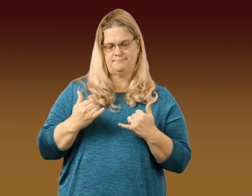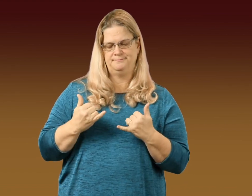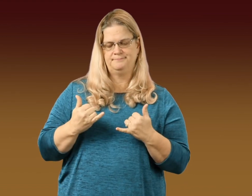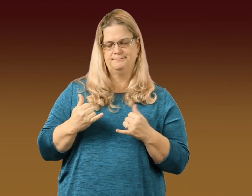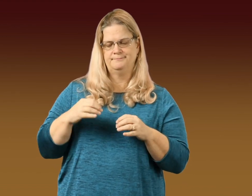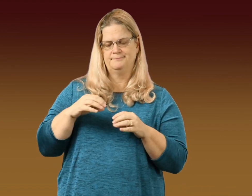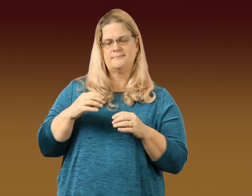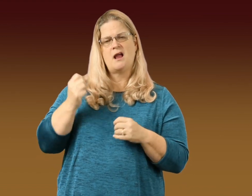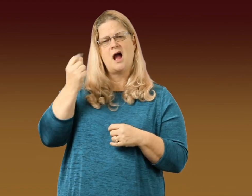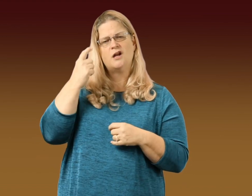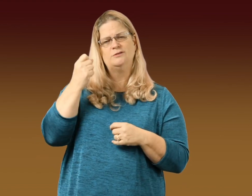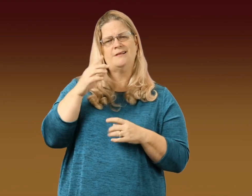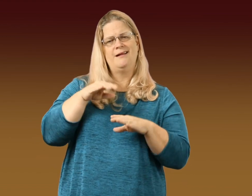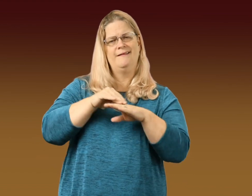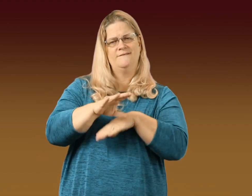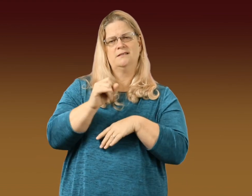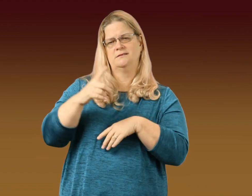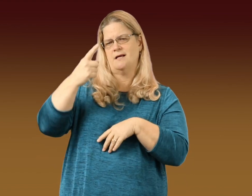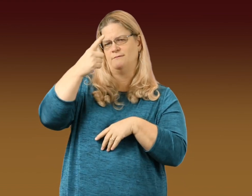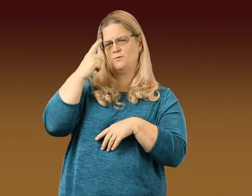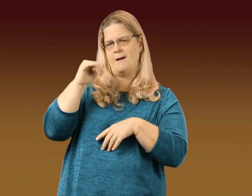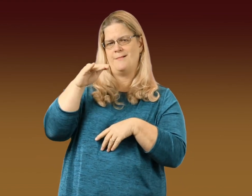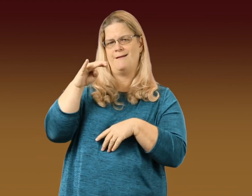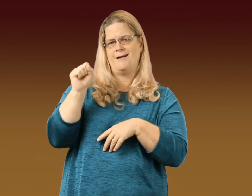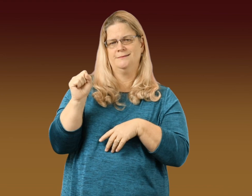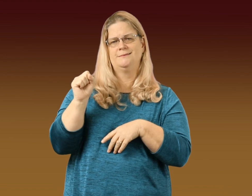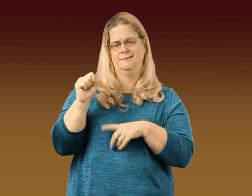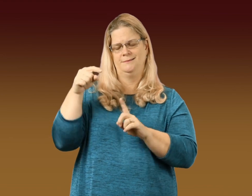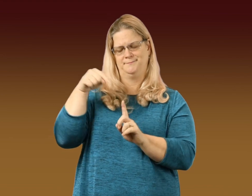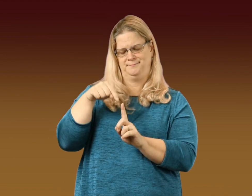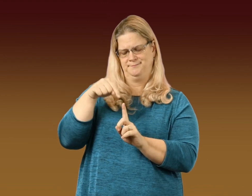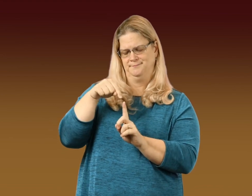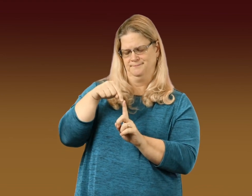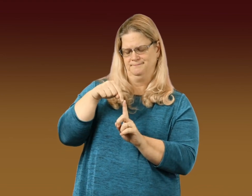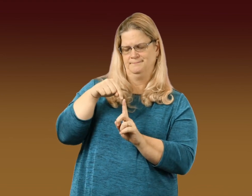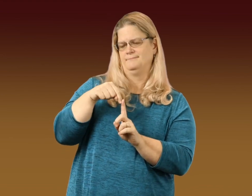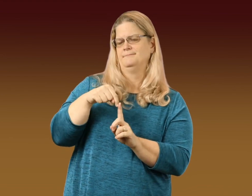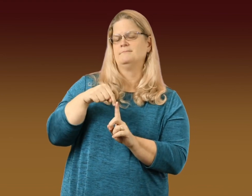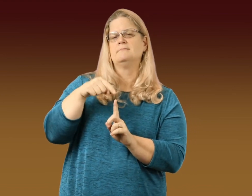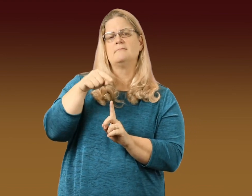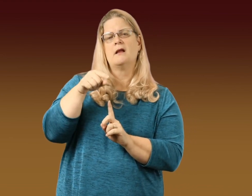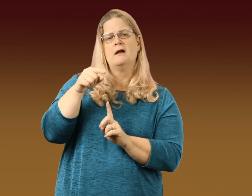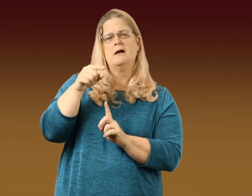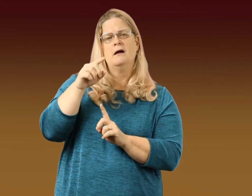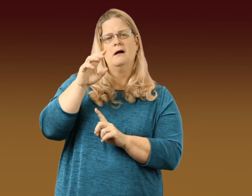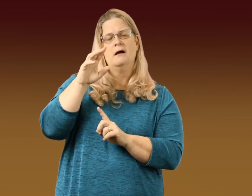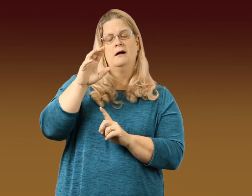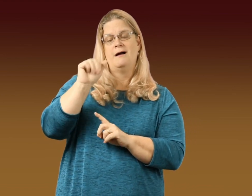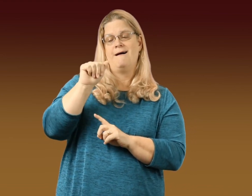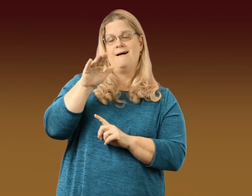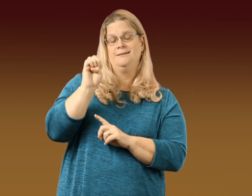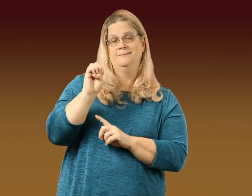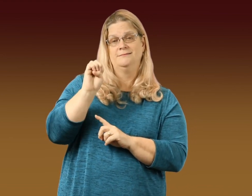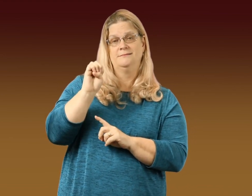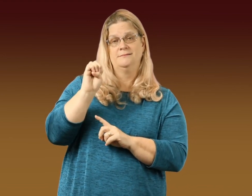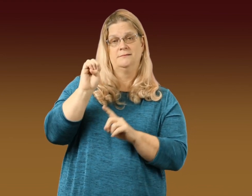Now, understanding the effects of trauma and ACEs --